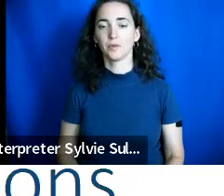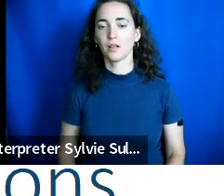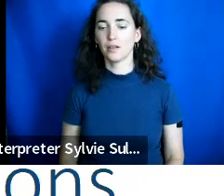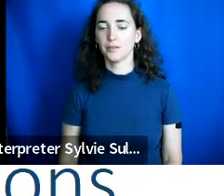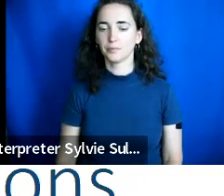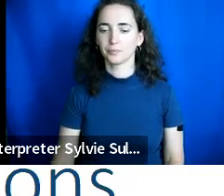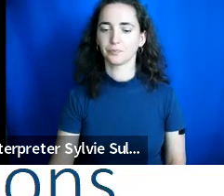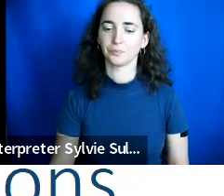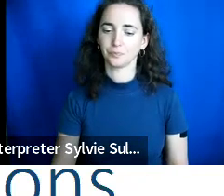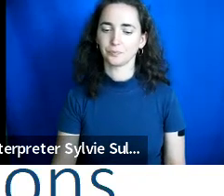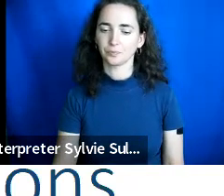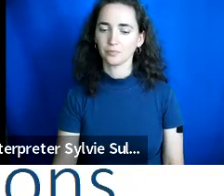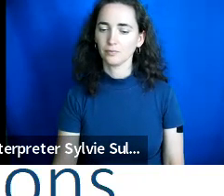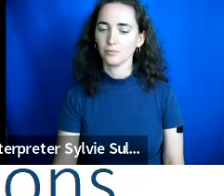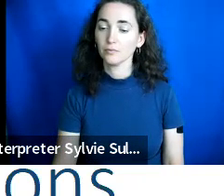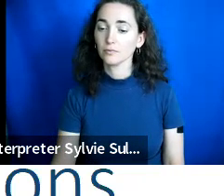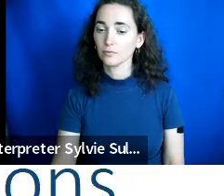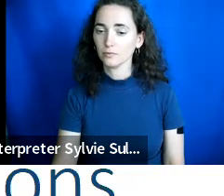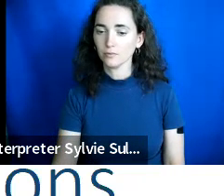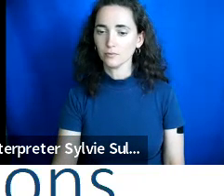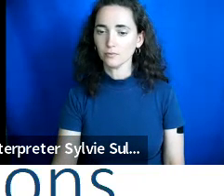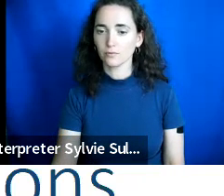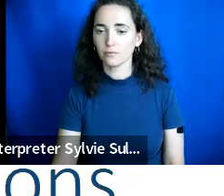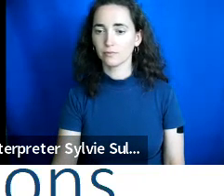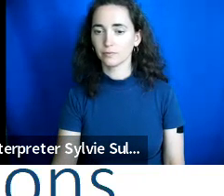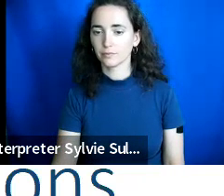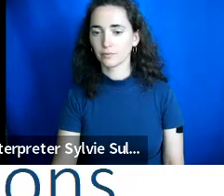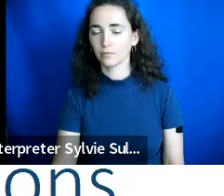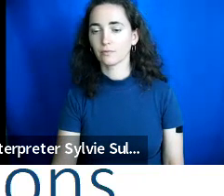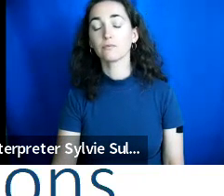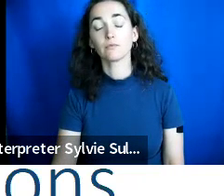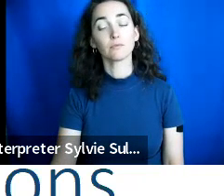Wanna because actually, Bambi was sharing some information with me earlier today.